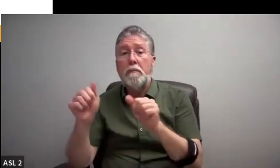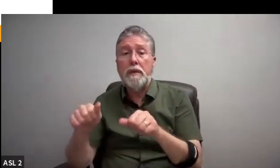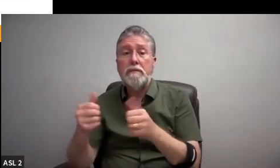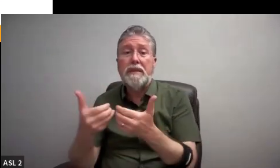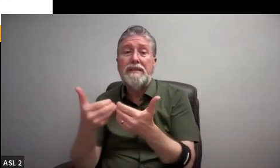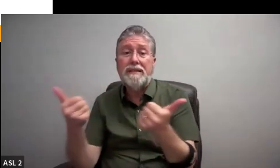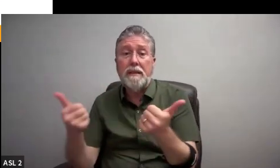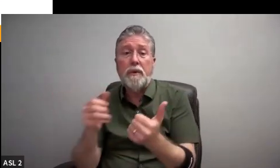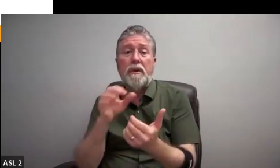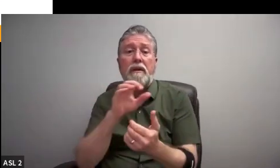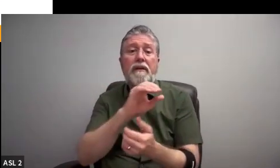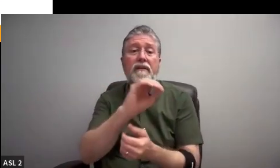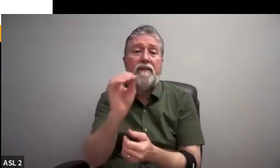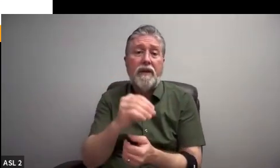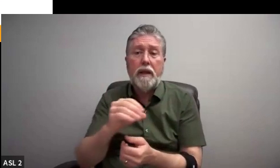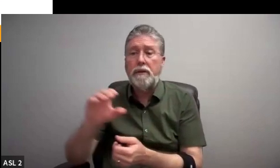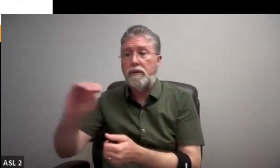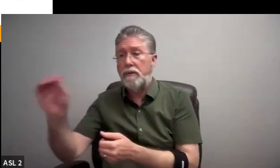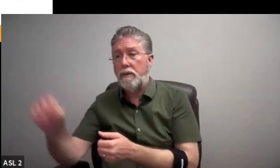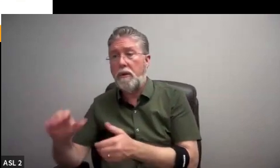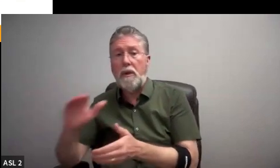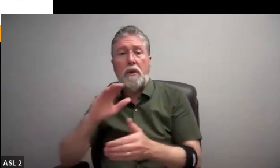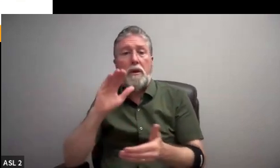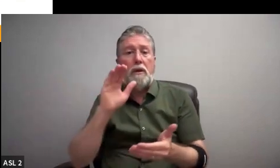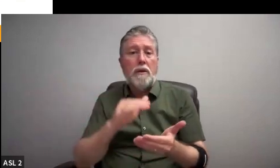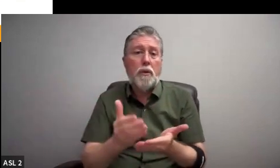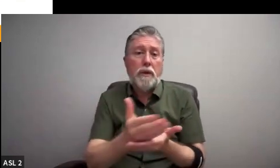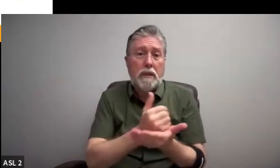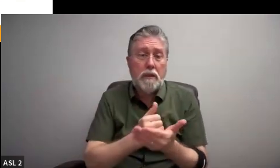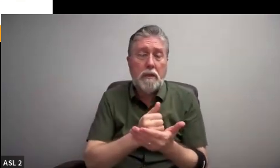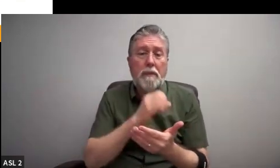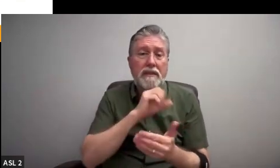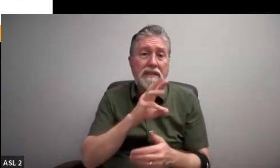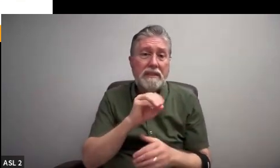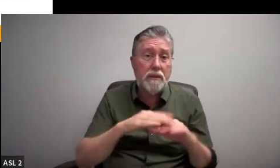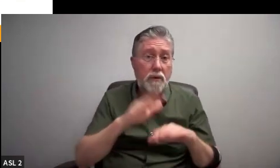one for low-income individuals age 60 and older and another for rural individuals age 60 and